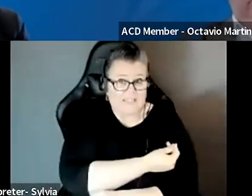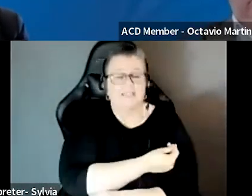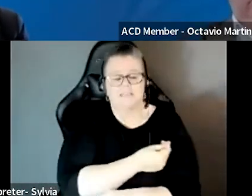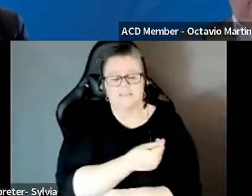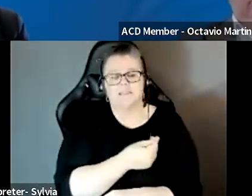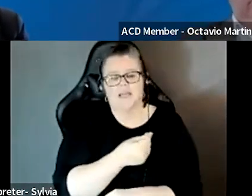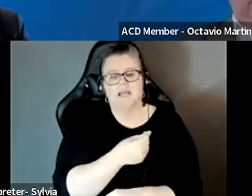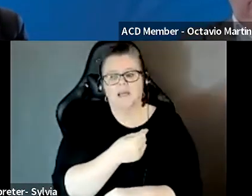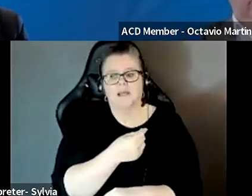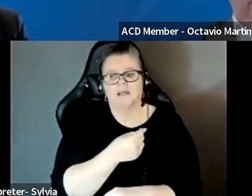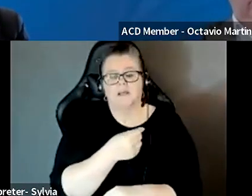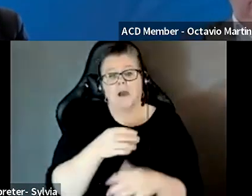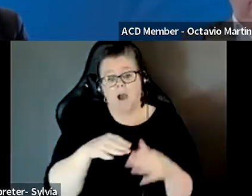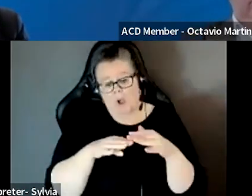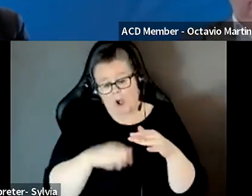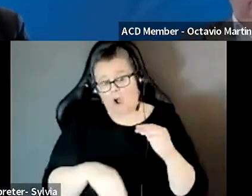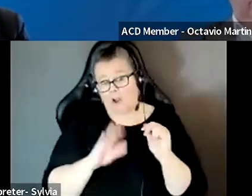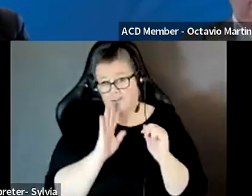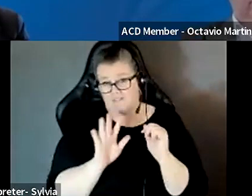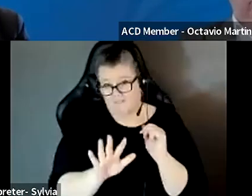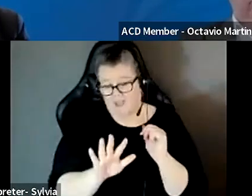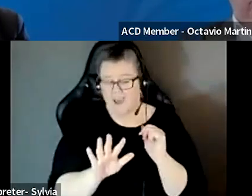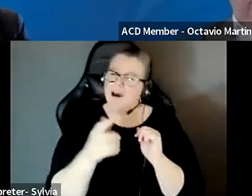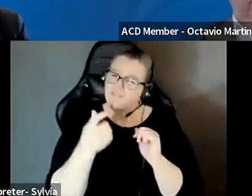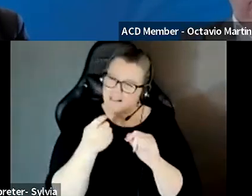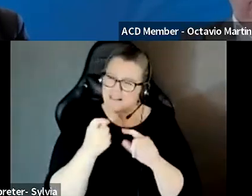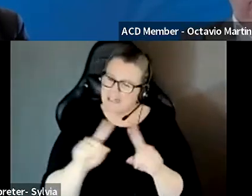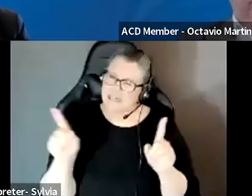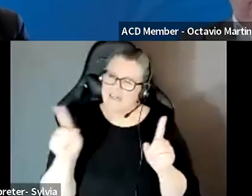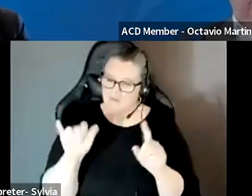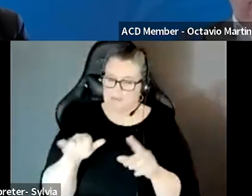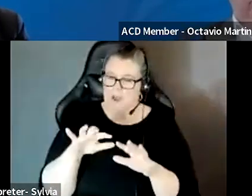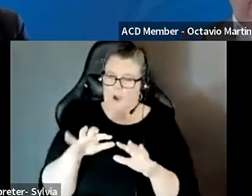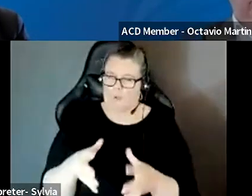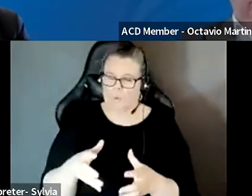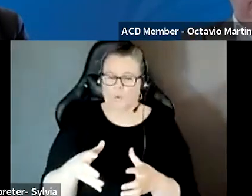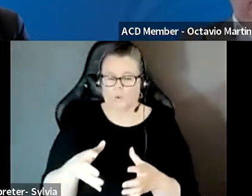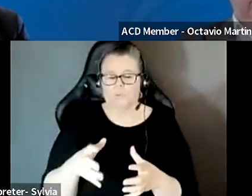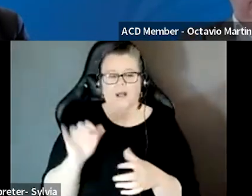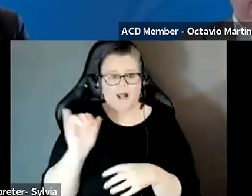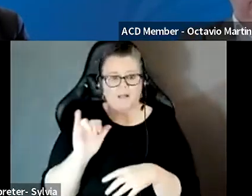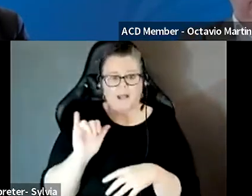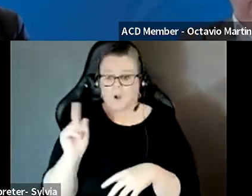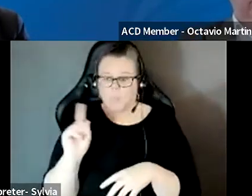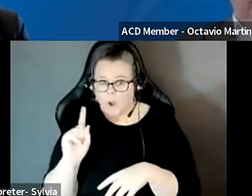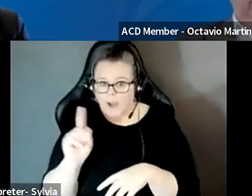the under five age group is a little different from the others in the -- in like where they will be vaccinated, right?